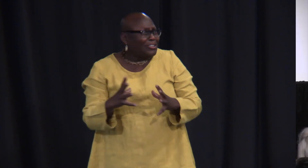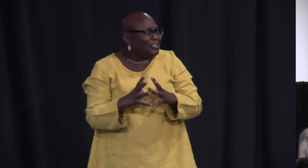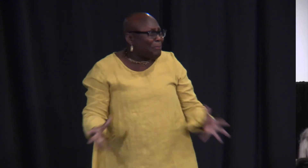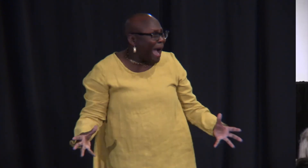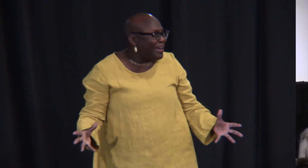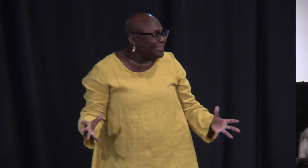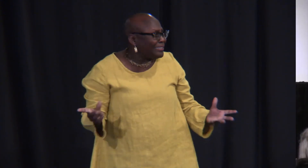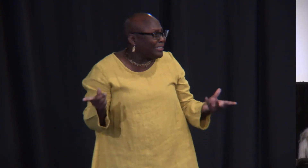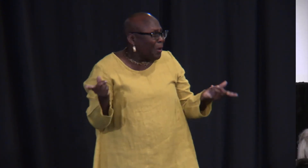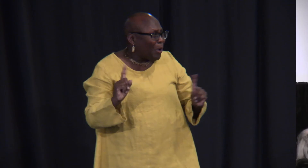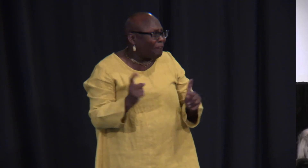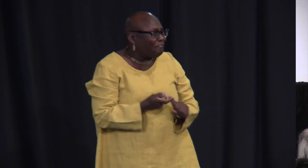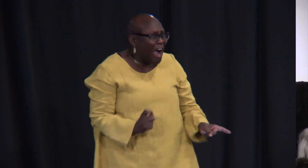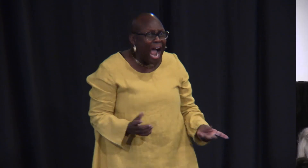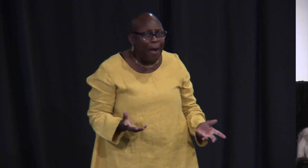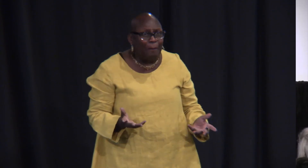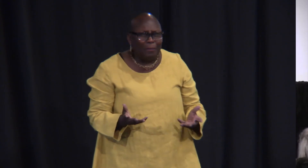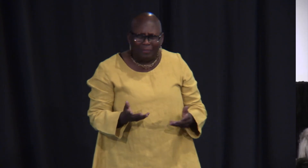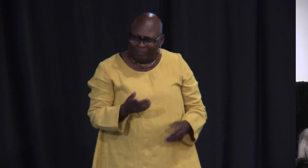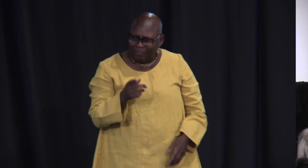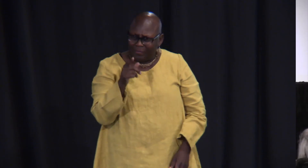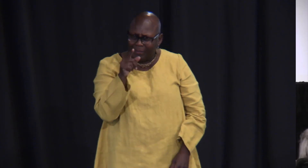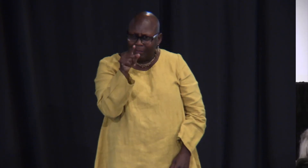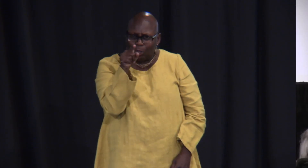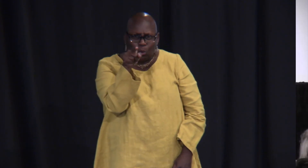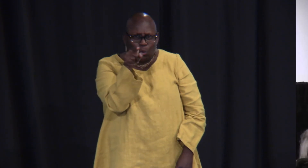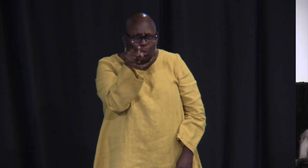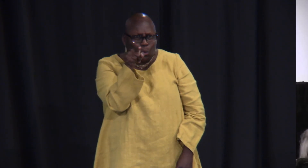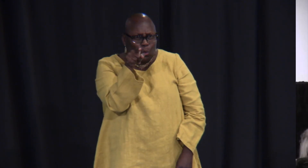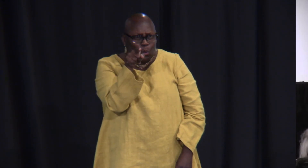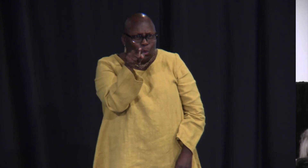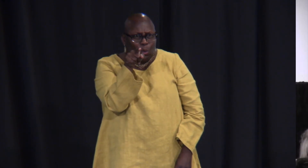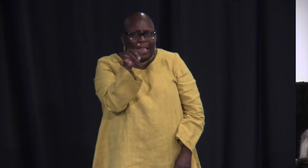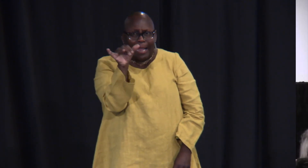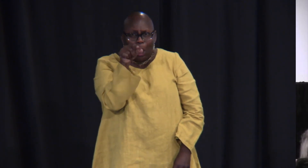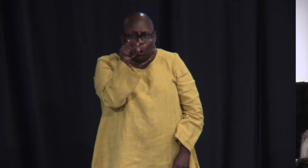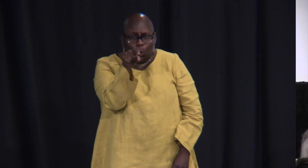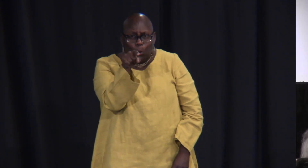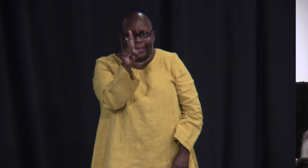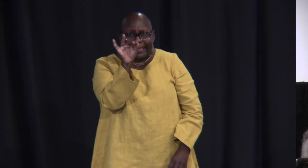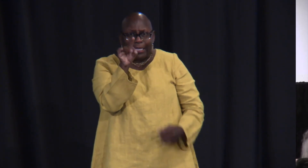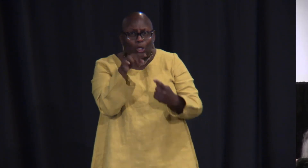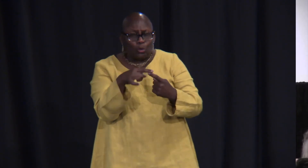He's seven years old now and the questions have not abated a bit.